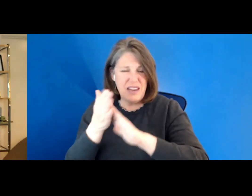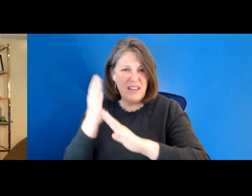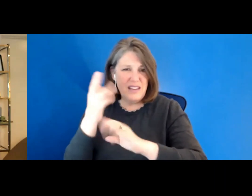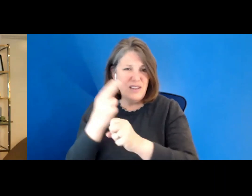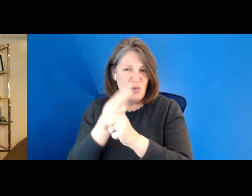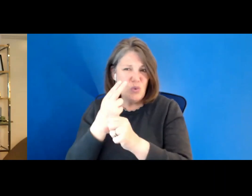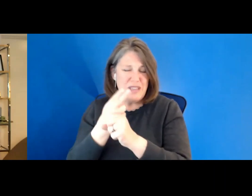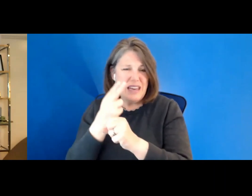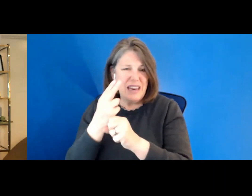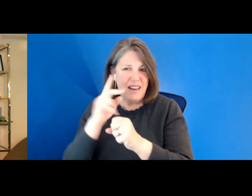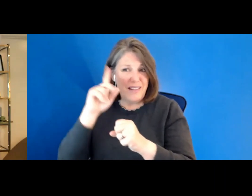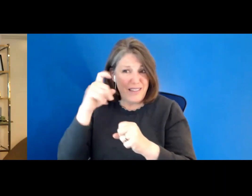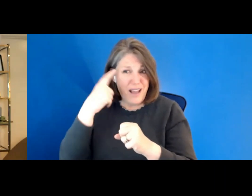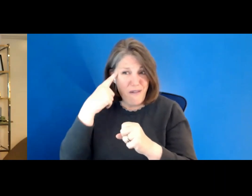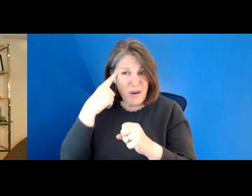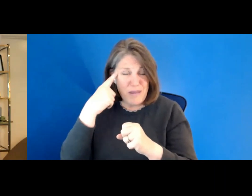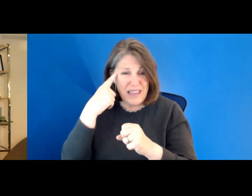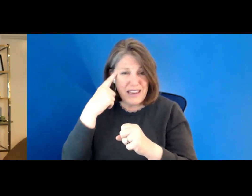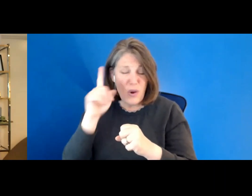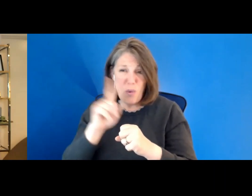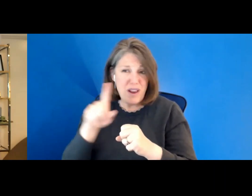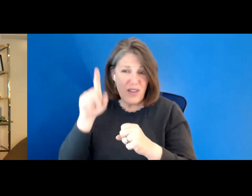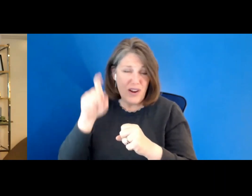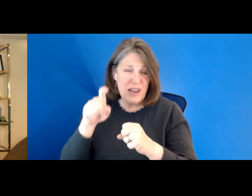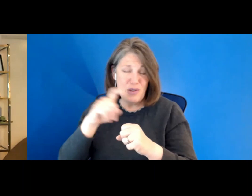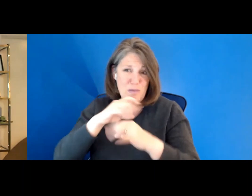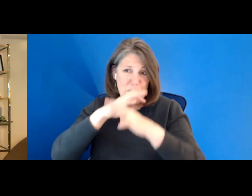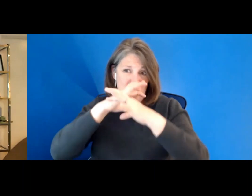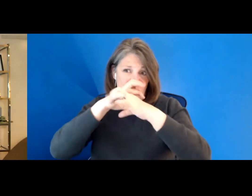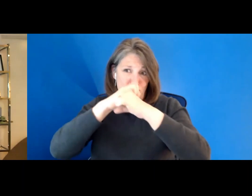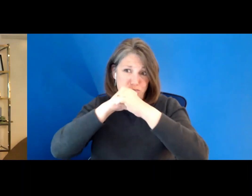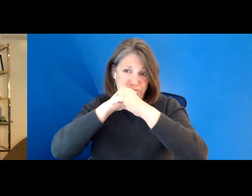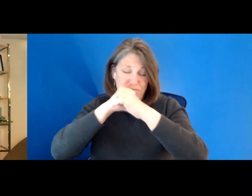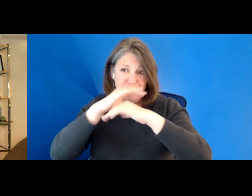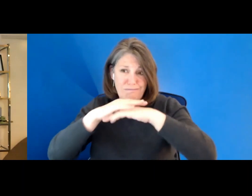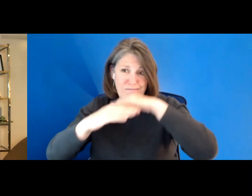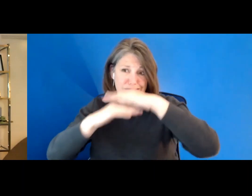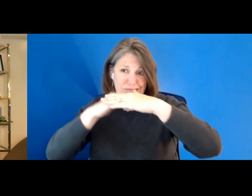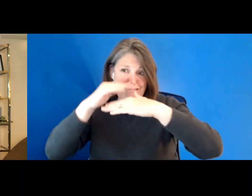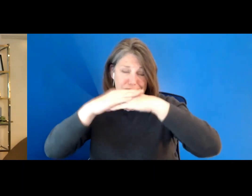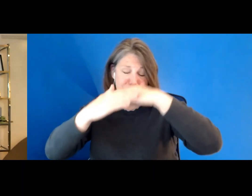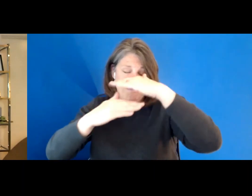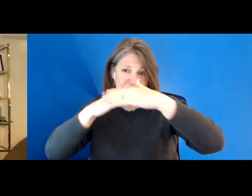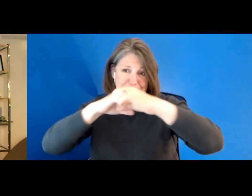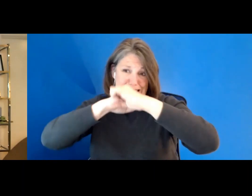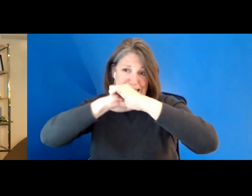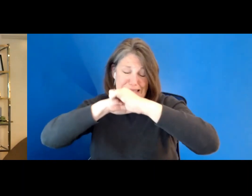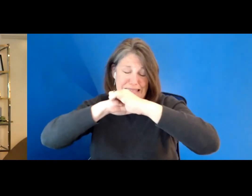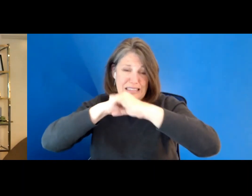17:47:37 where there needs to be multiple levels of security, with respect to information